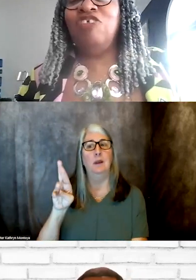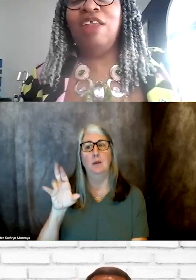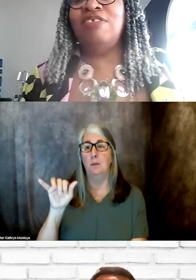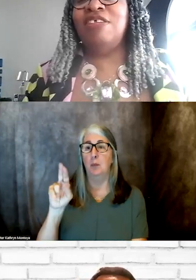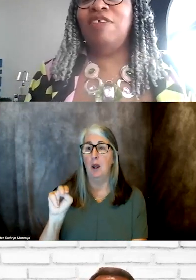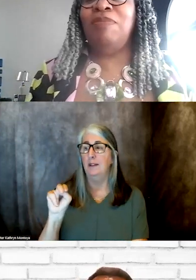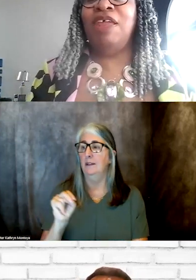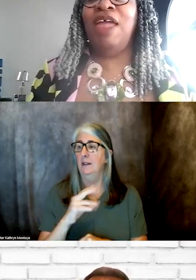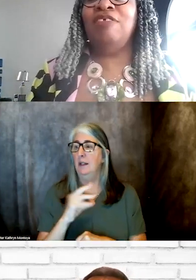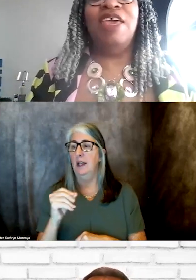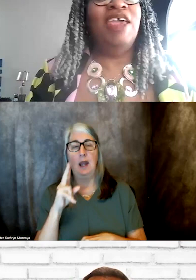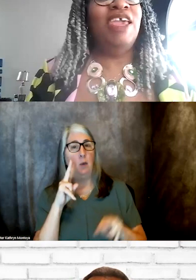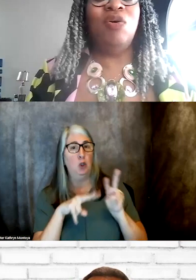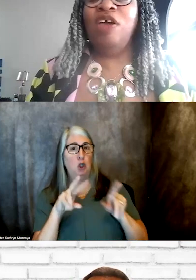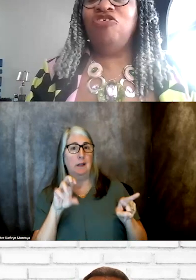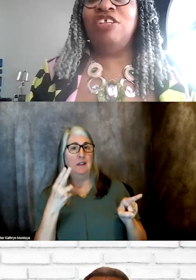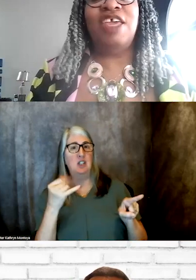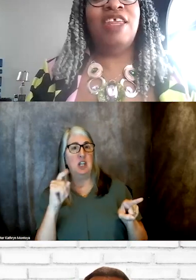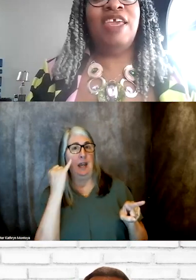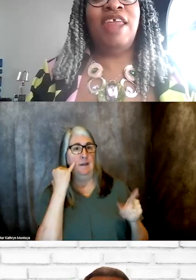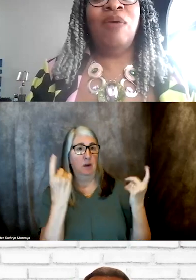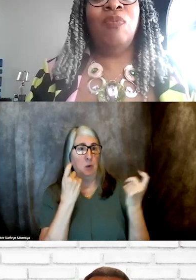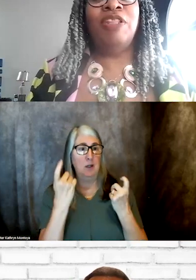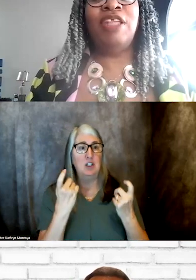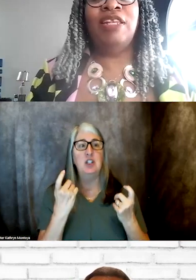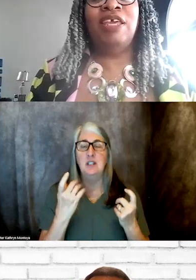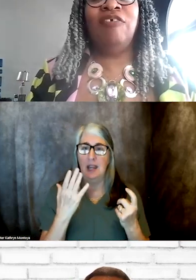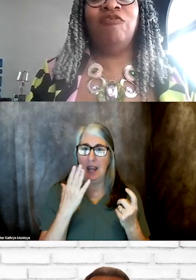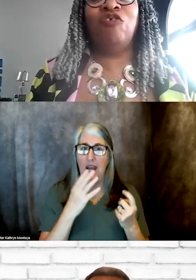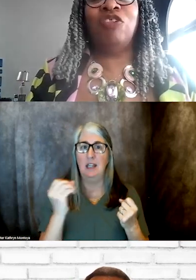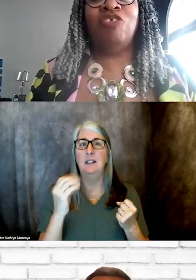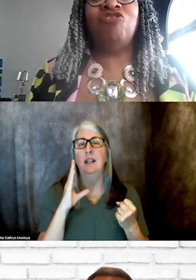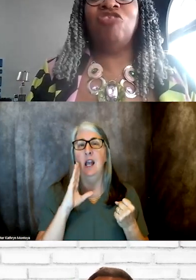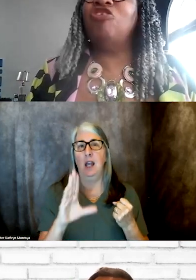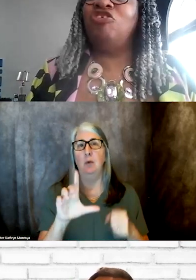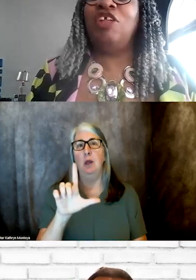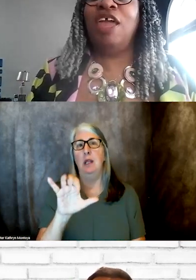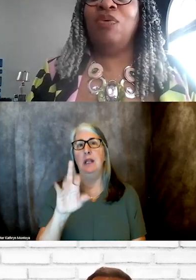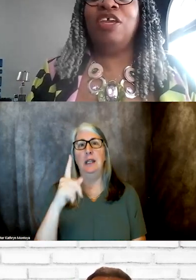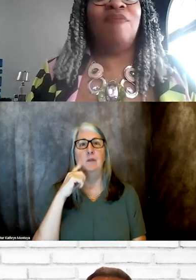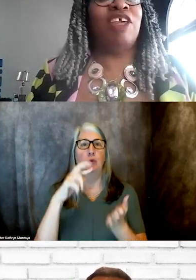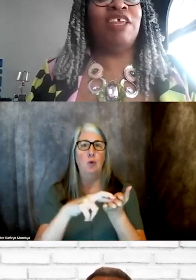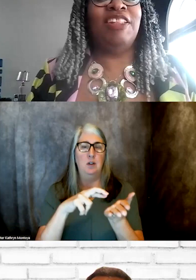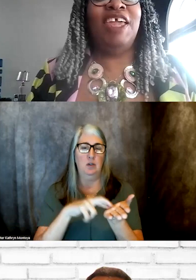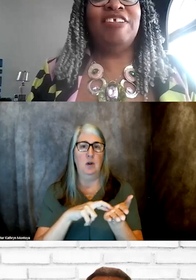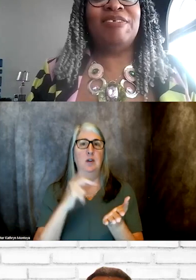LOOK AT THE CHAT TO SEE IF THERE IS QUESTIONS. AGAIN, I WILL PUT THE LINK FOR THE CONVENING.